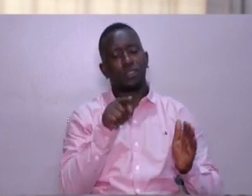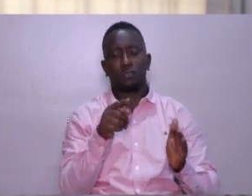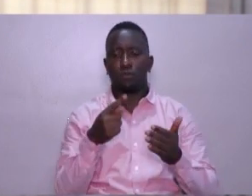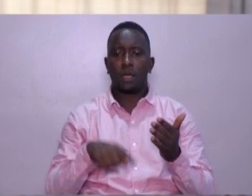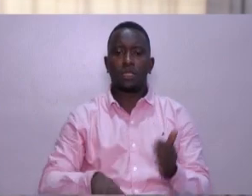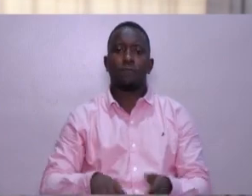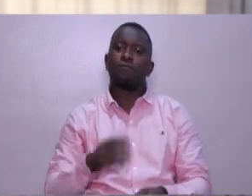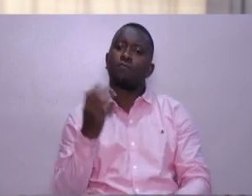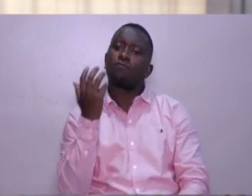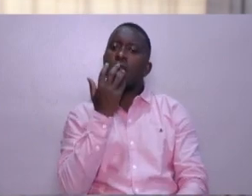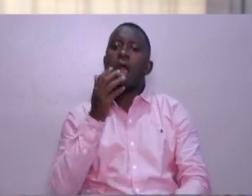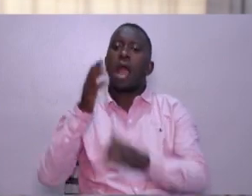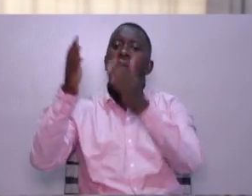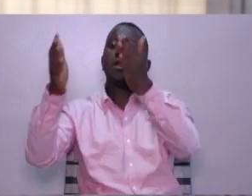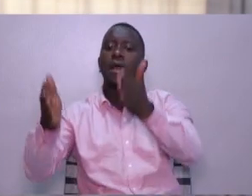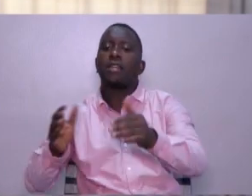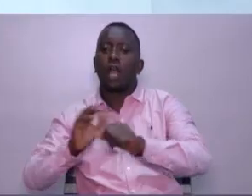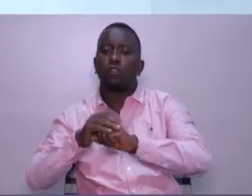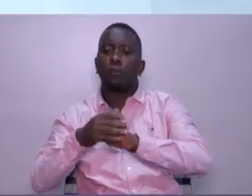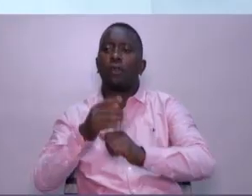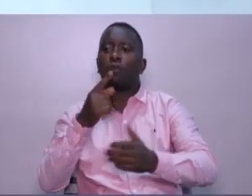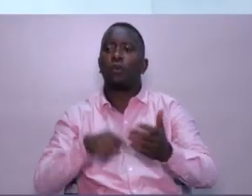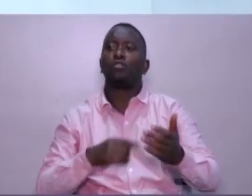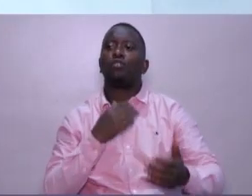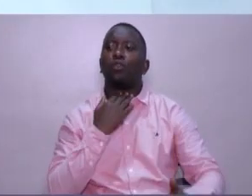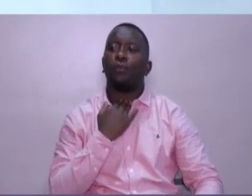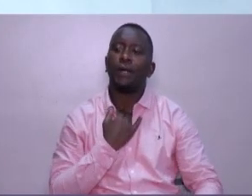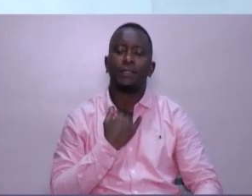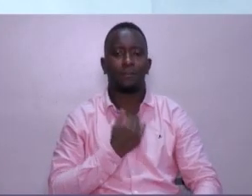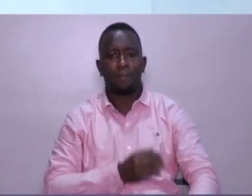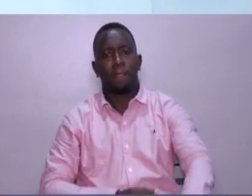then the second instruction is for the leaners